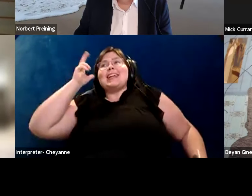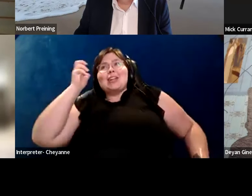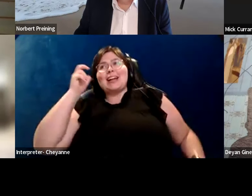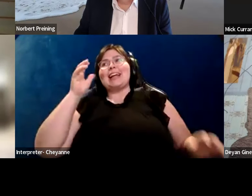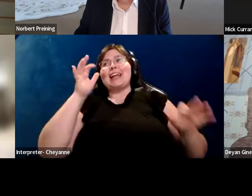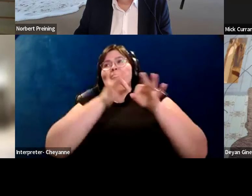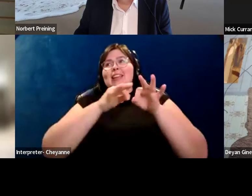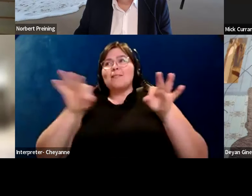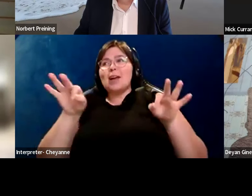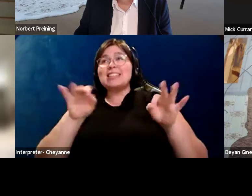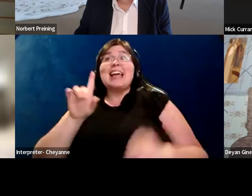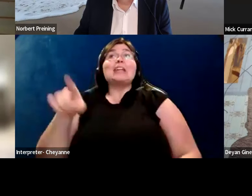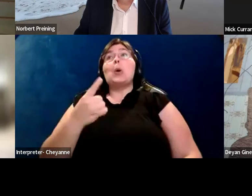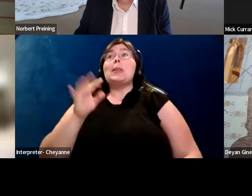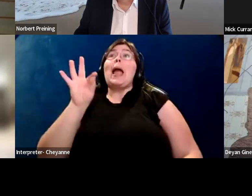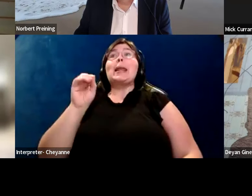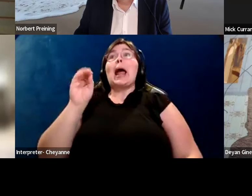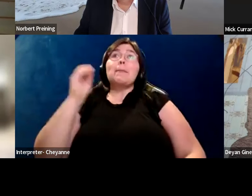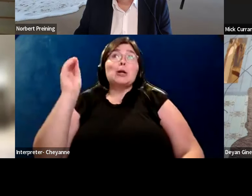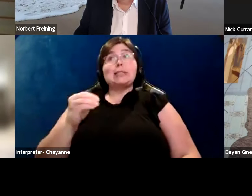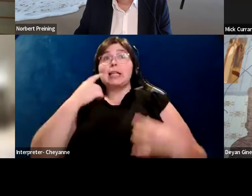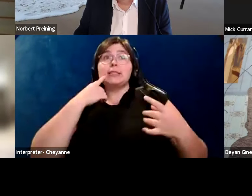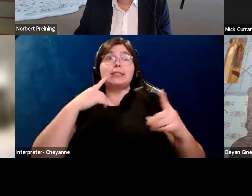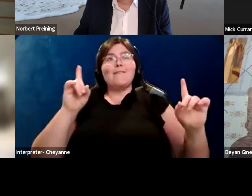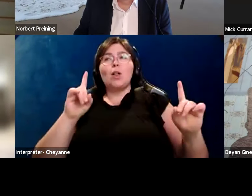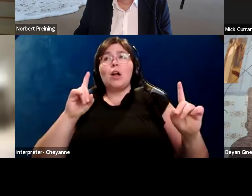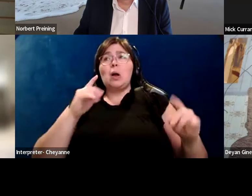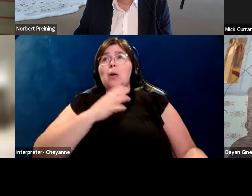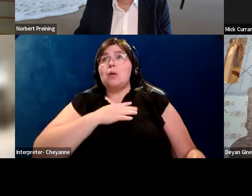"it's only 90% successful" is very scary.